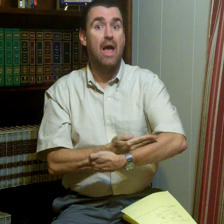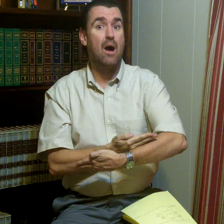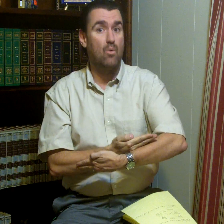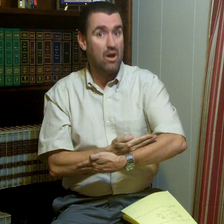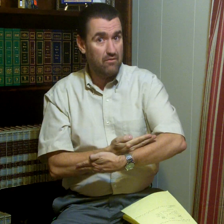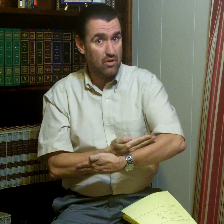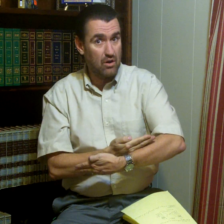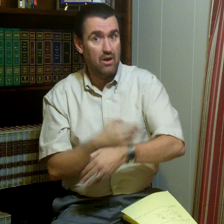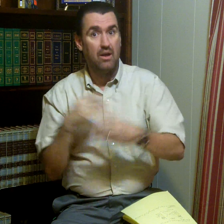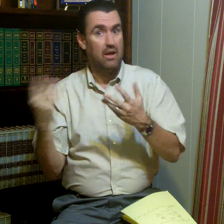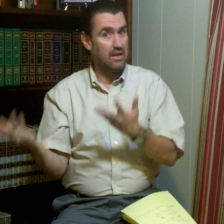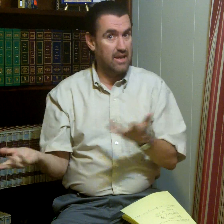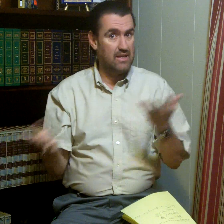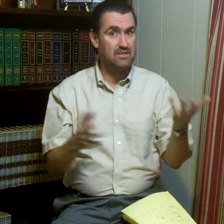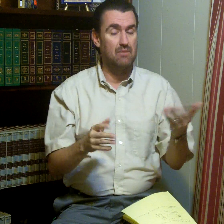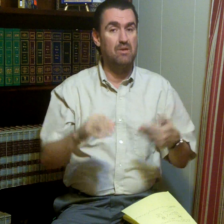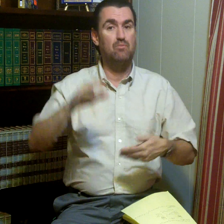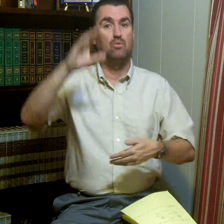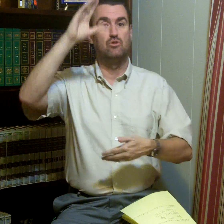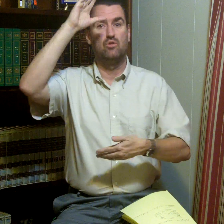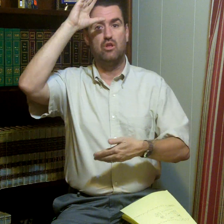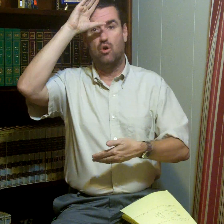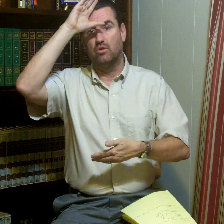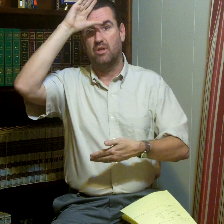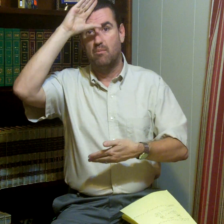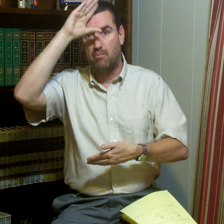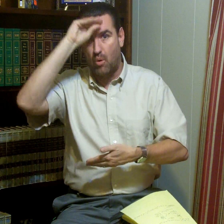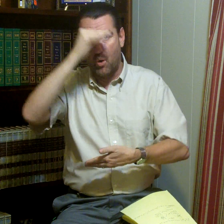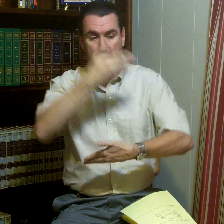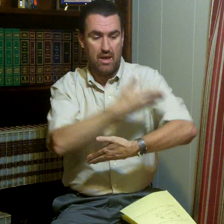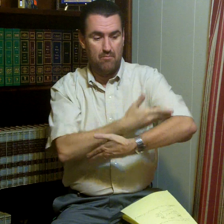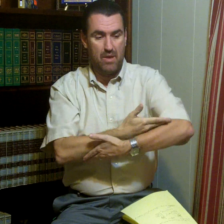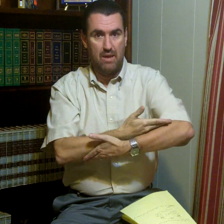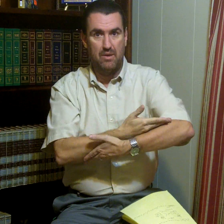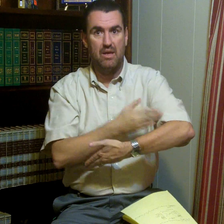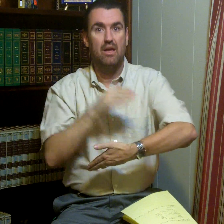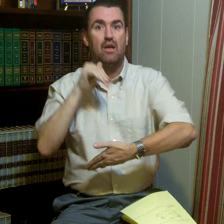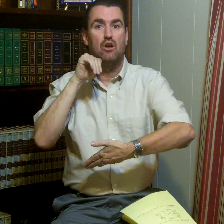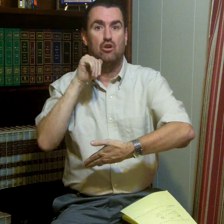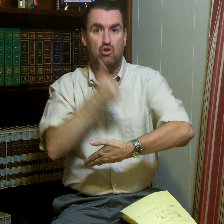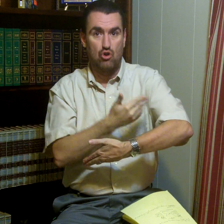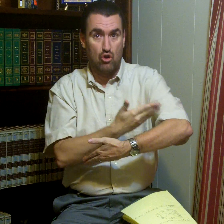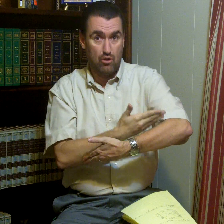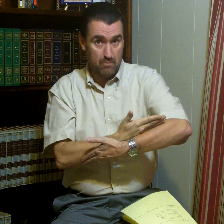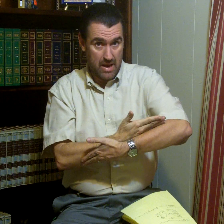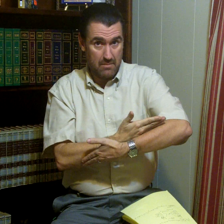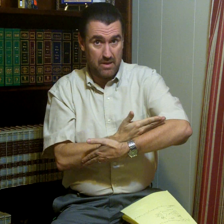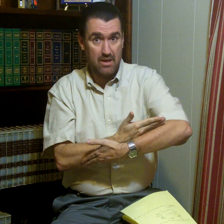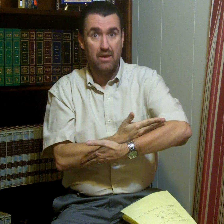however again some people will do the old boy baby girl baby